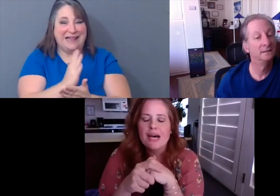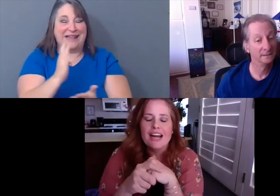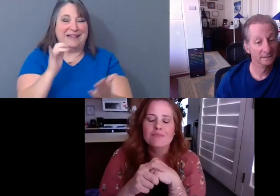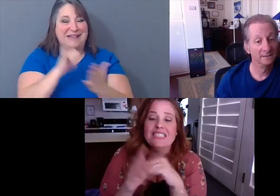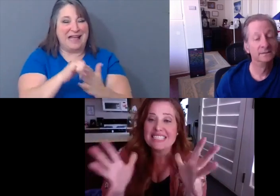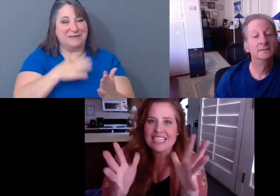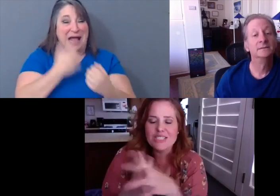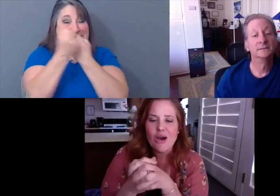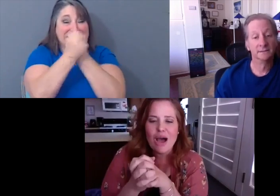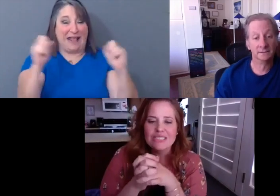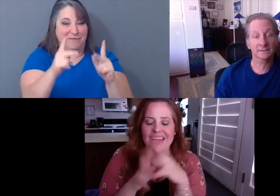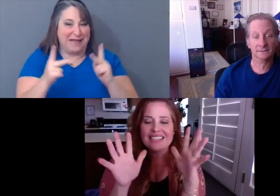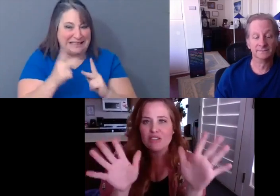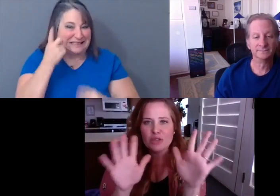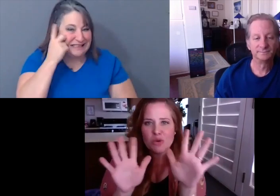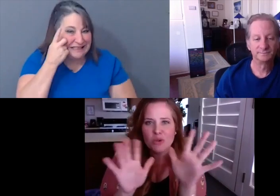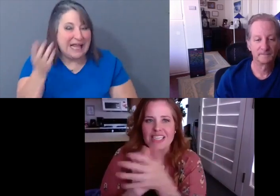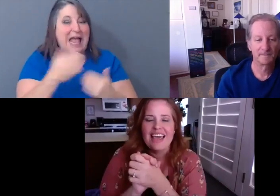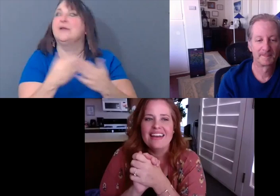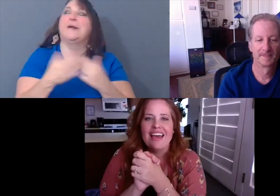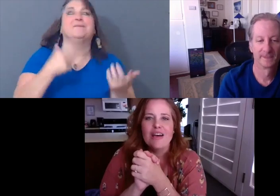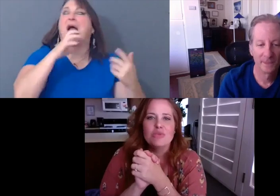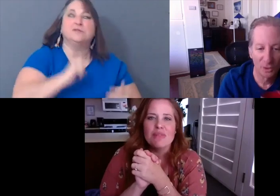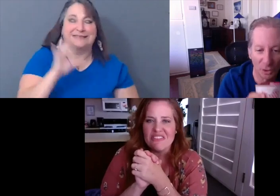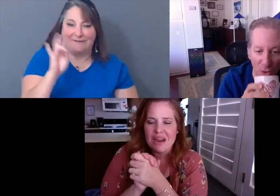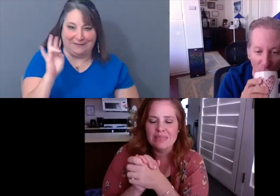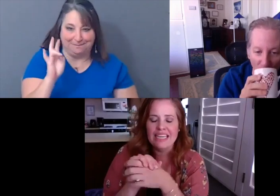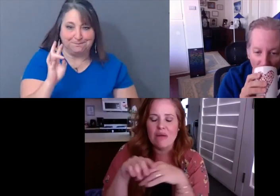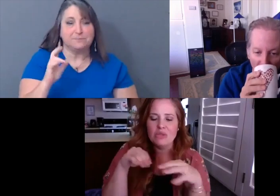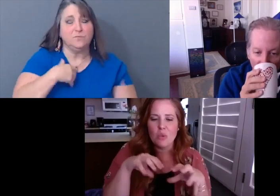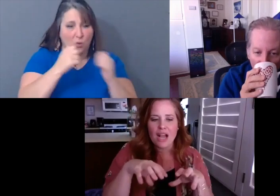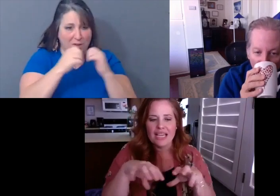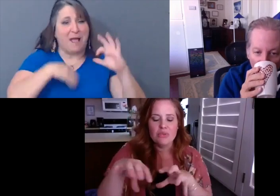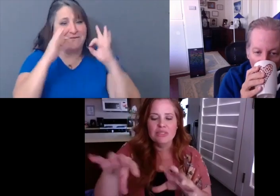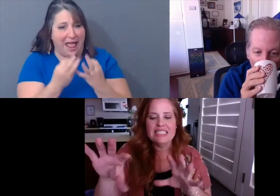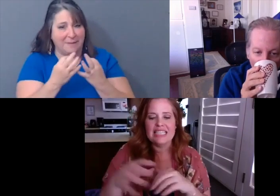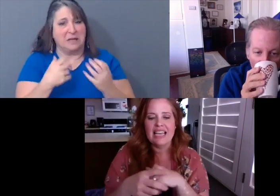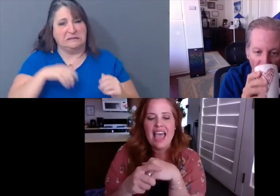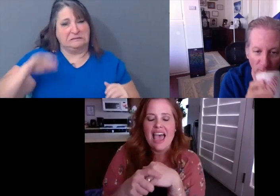But, Disney, so I was seven years old. I was with my family and I was walking through Disney,